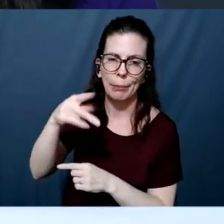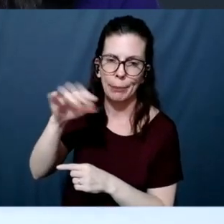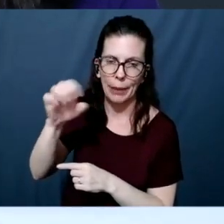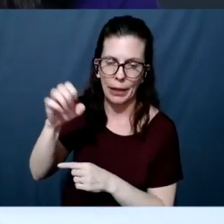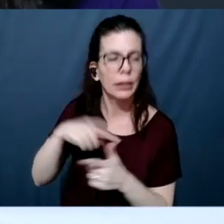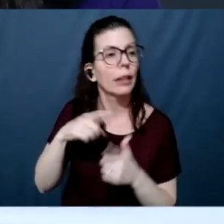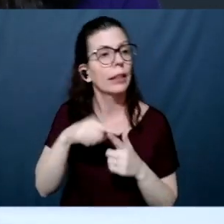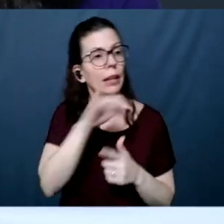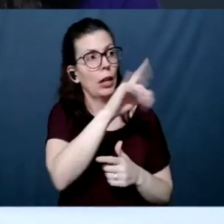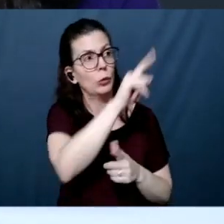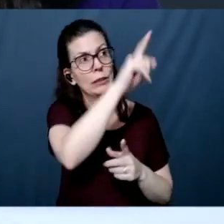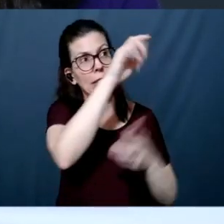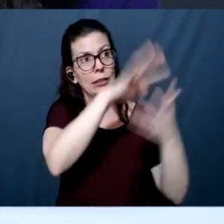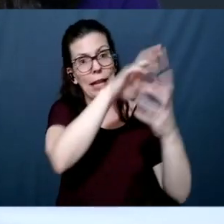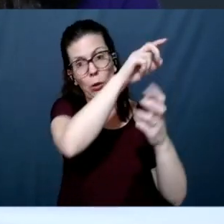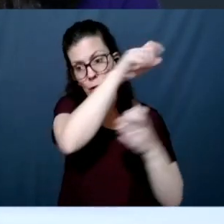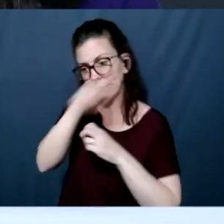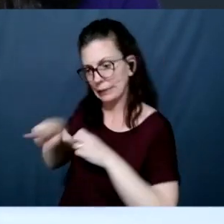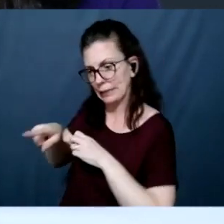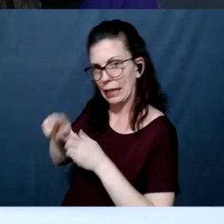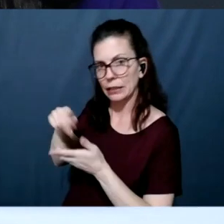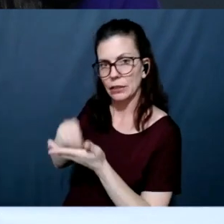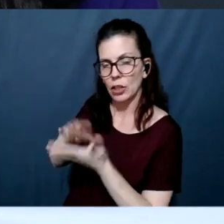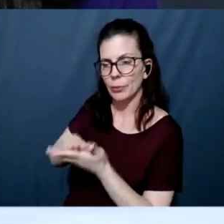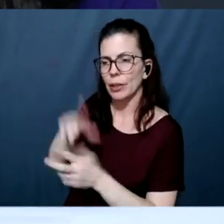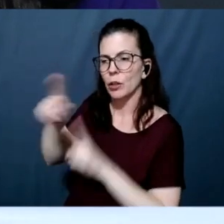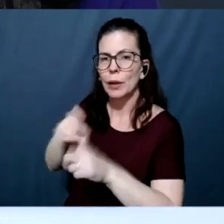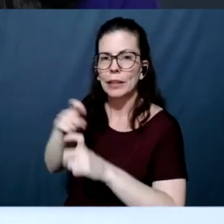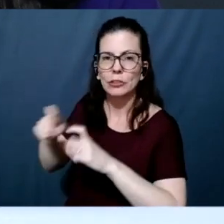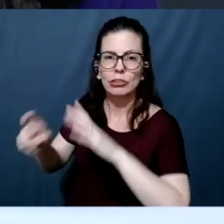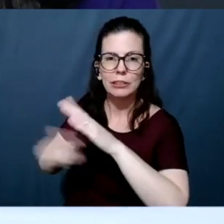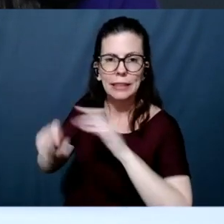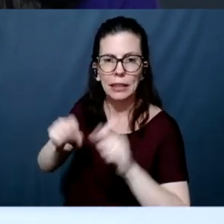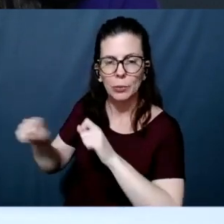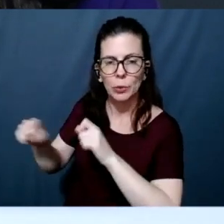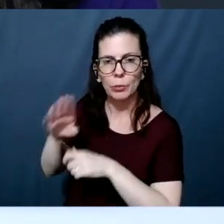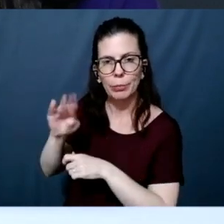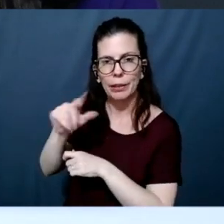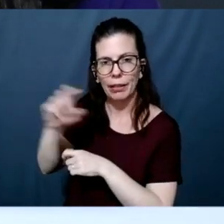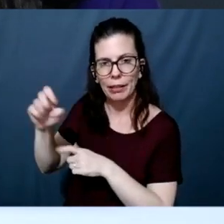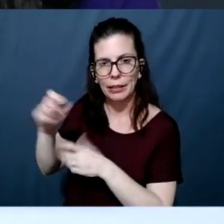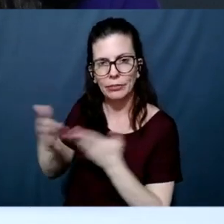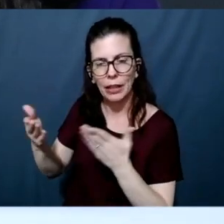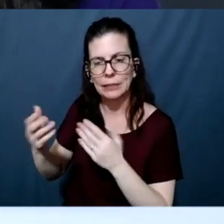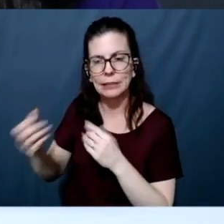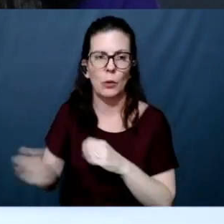Have it like do a query or a scan of all the BLE devices and then responds back with information. And then going into further detail,